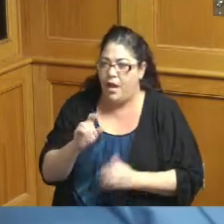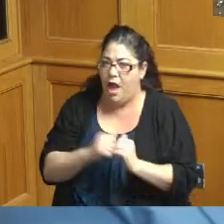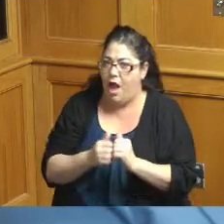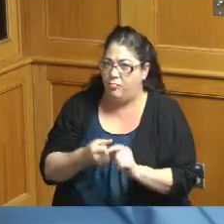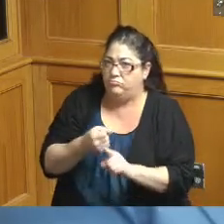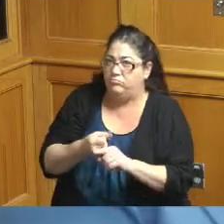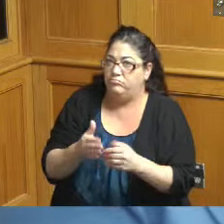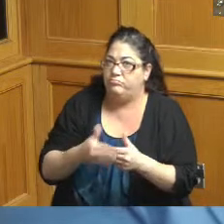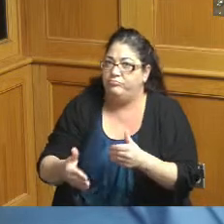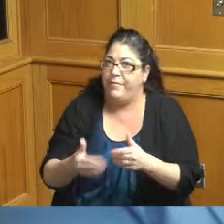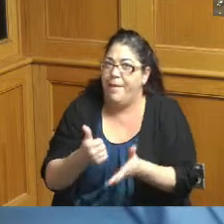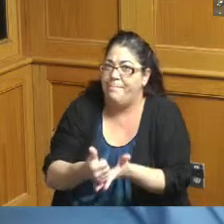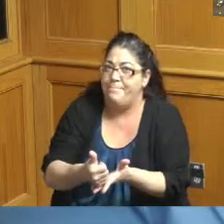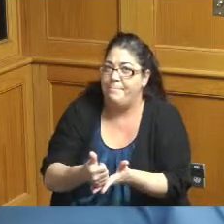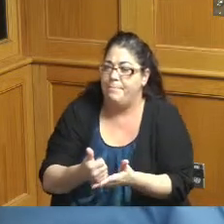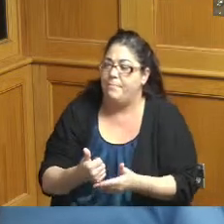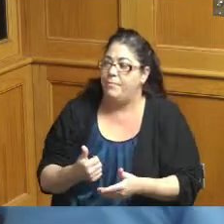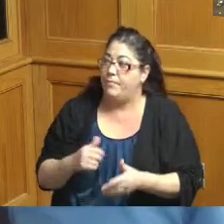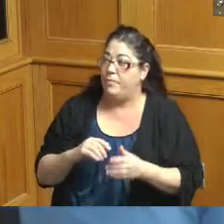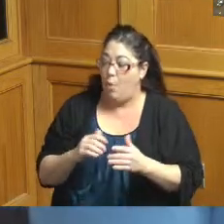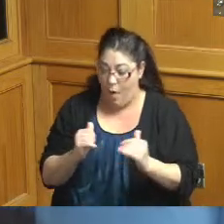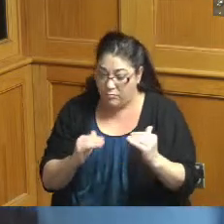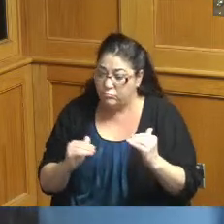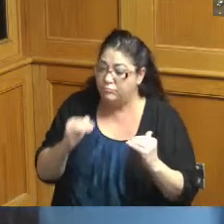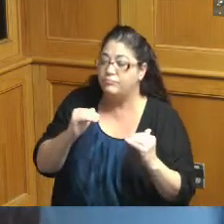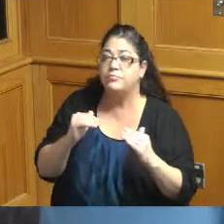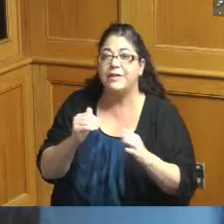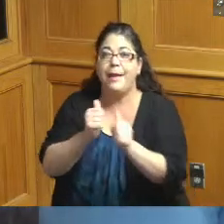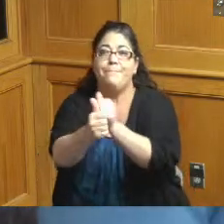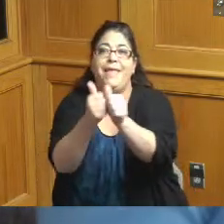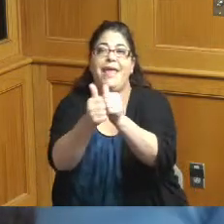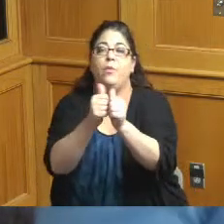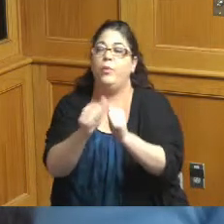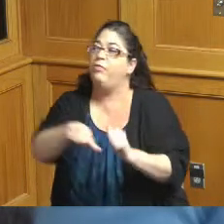you know we want to be competitive with the market Marketplace in terms of salaries we